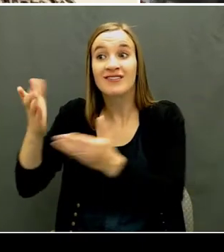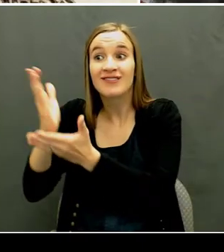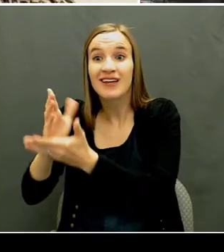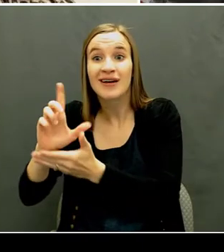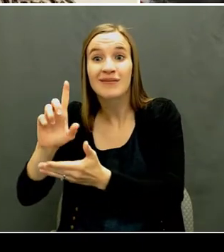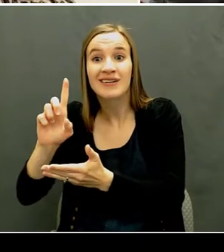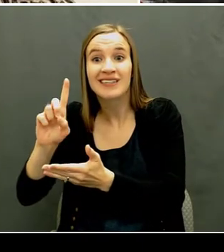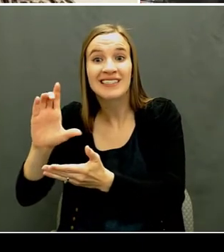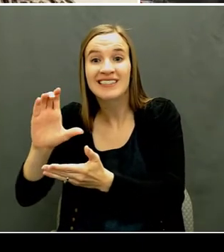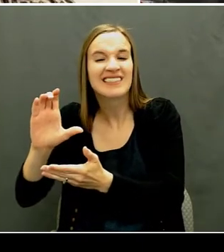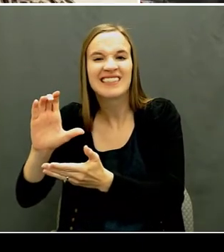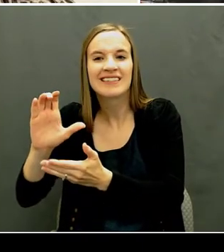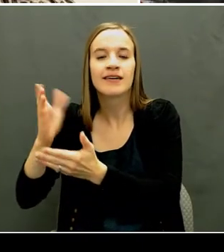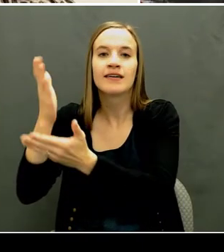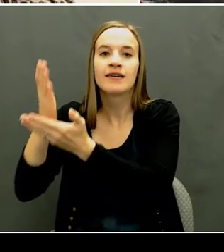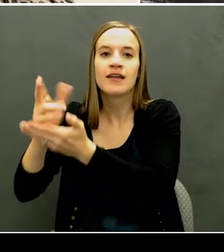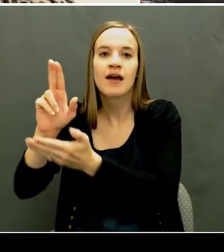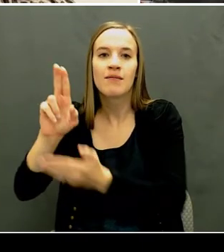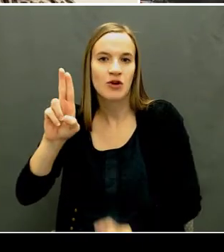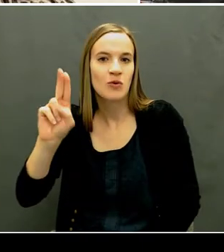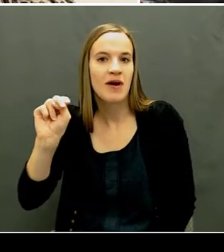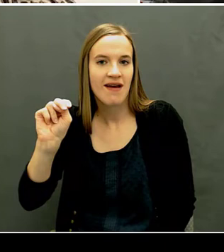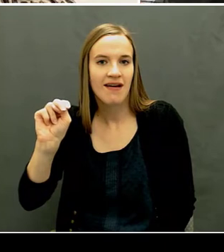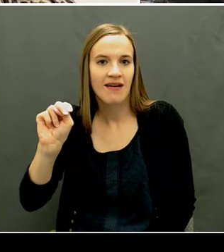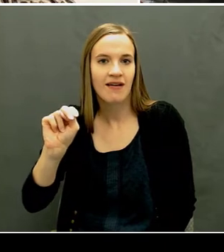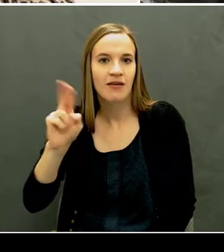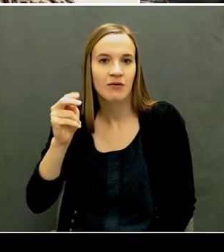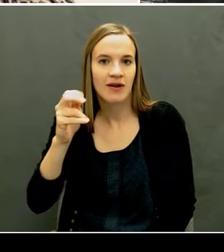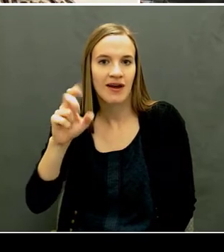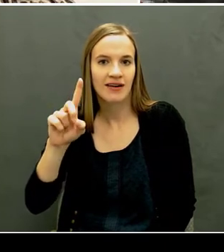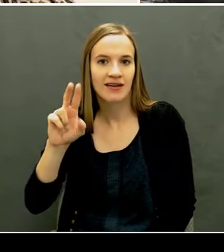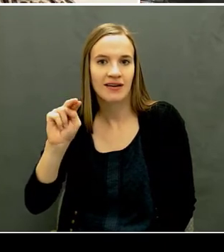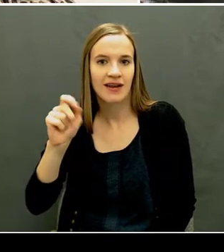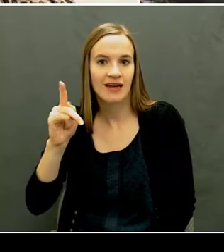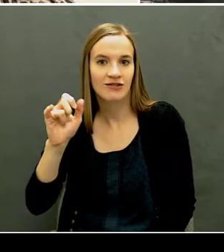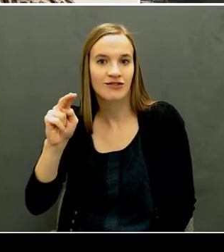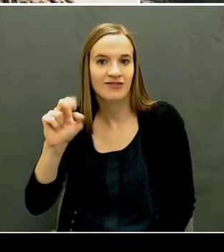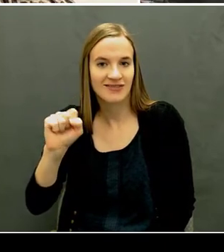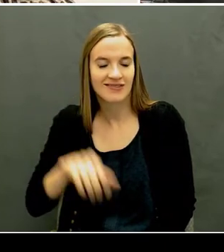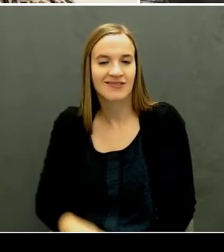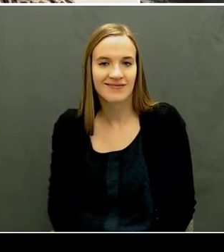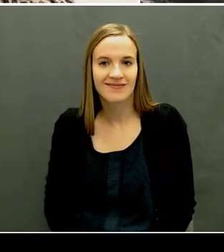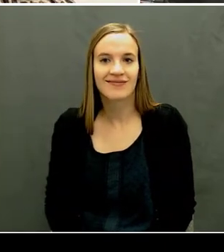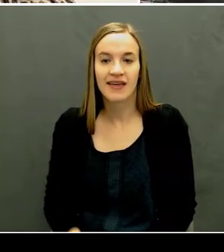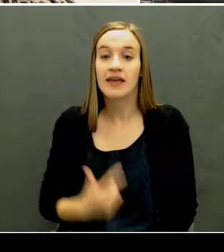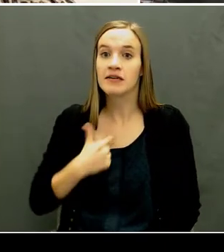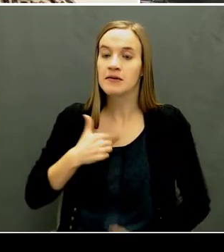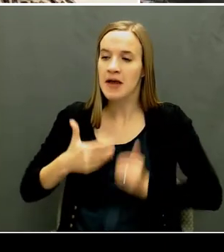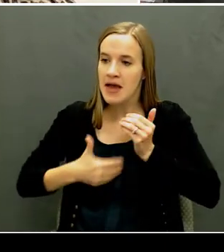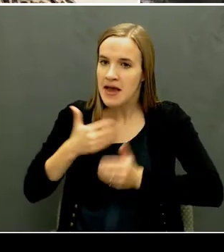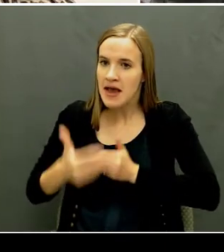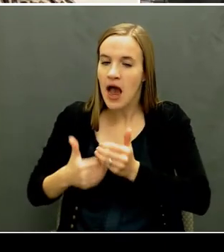So through a series of events, I give Becky Ogle, a significant amount of credit. Paul and I were in